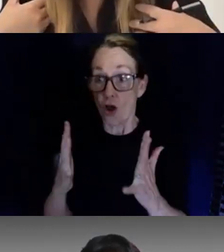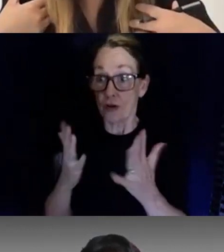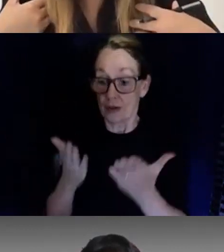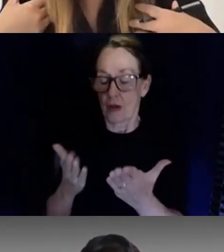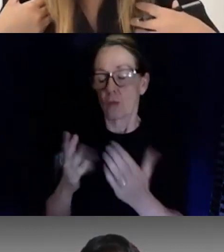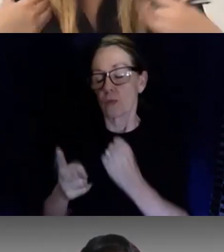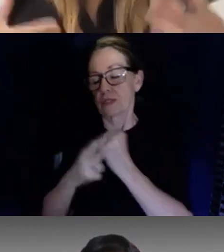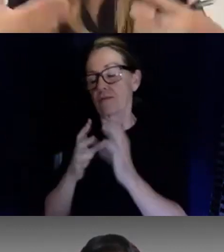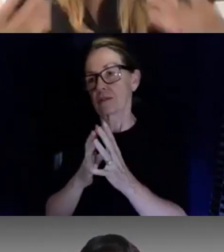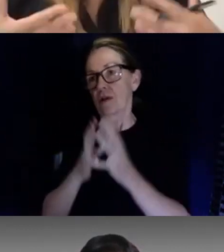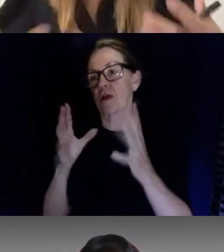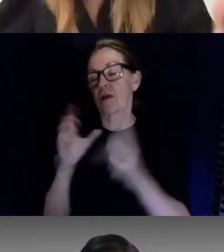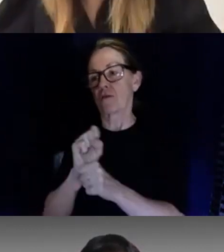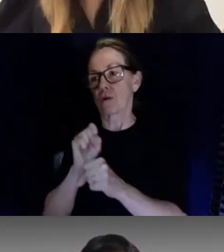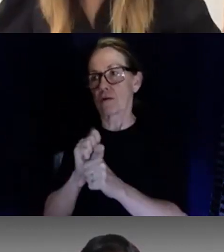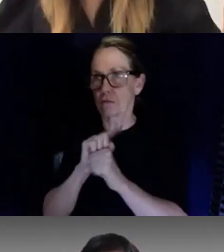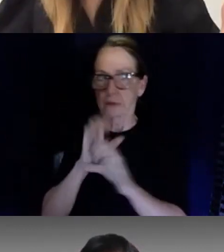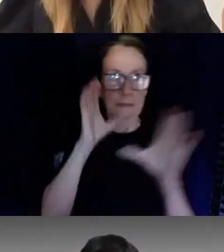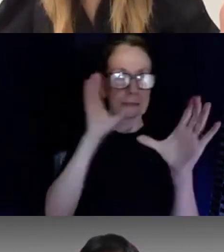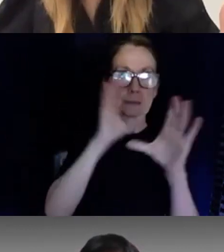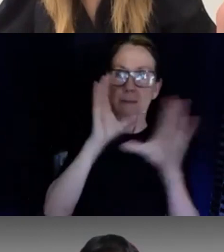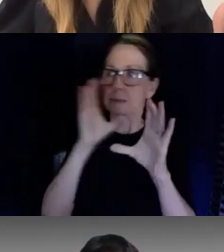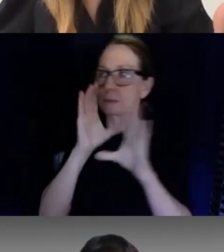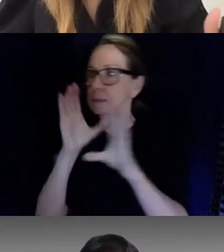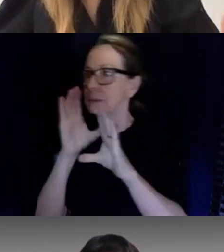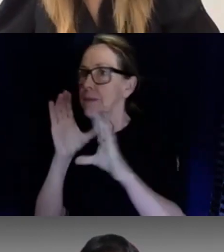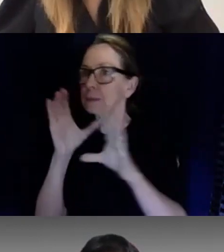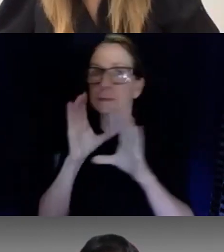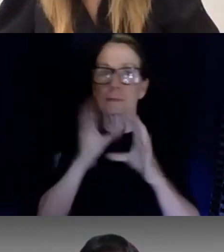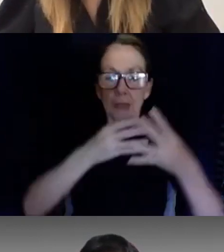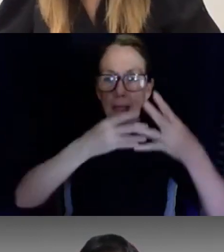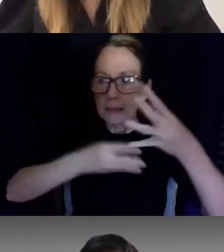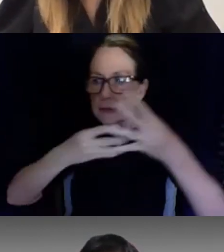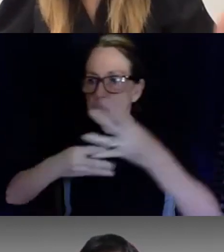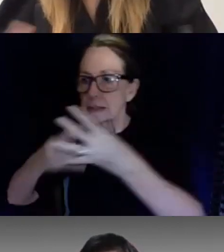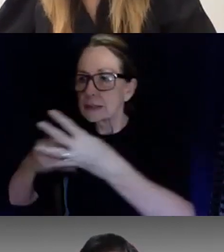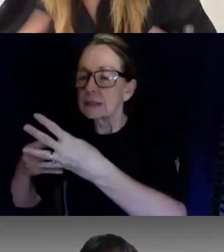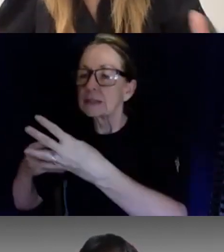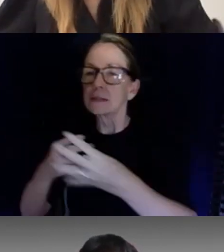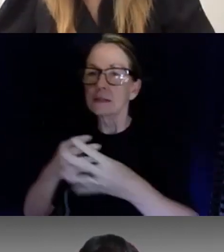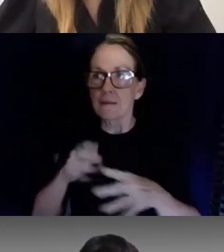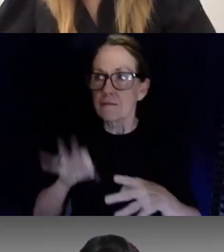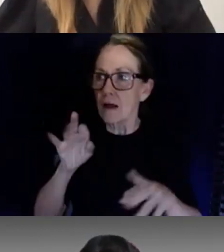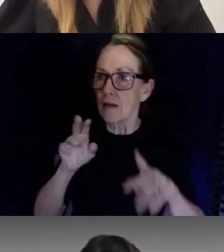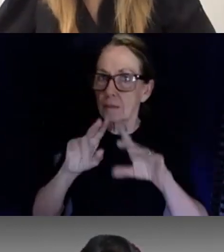BUT IF THERE'S ALREADY INFORMATION THAT EXISTS THAT ALREADY HAS A DIRECTORY OR ALREADY HAS A REGISTRY OR A DATABASE OF DIFFERENT HEALTHCARE FACILITIES, OF DIFFERENT NURSING HOMES, OF EMTs, PARAMEDICS.